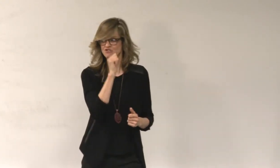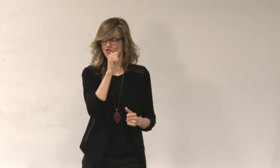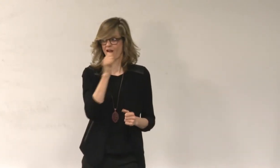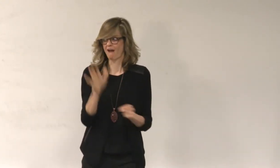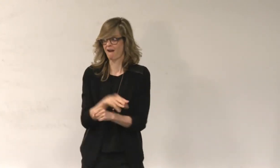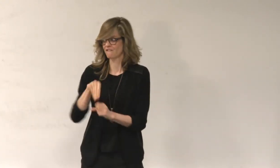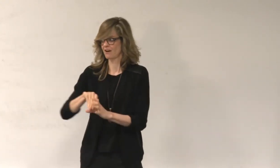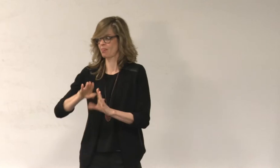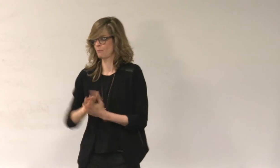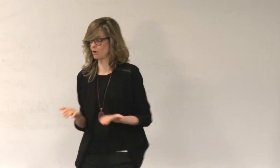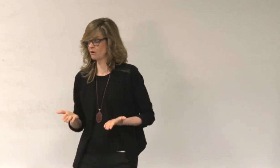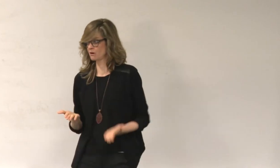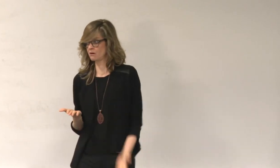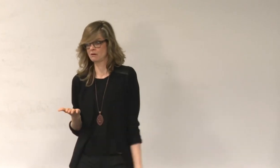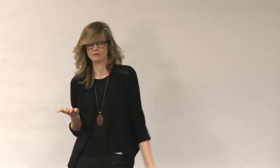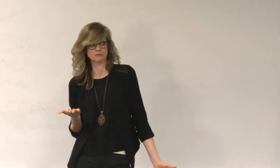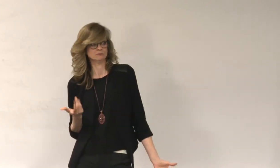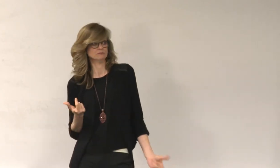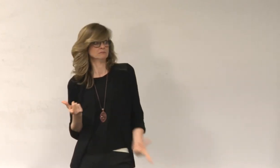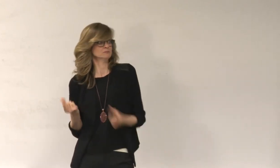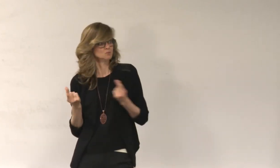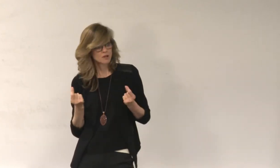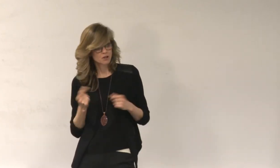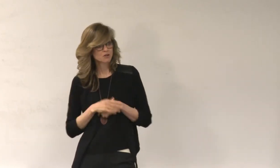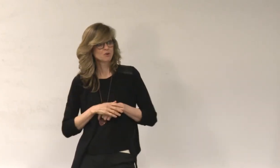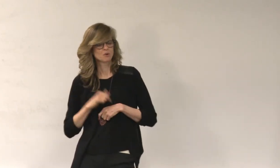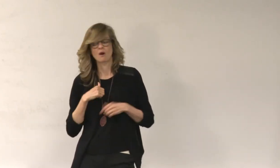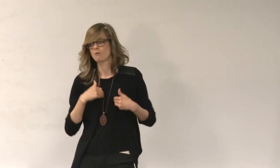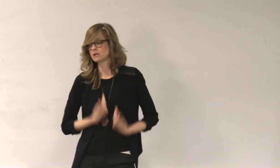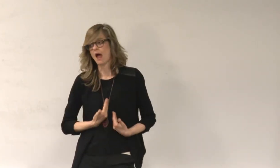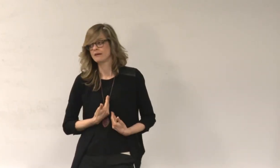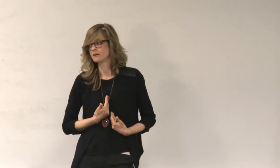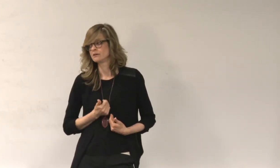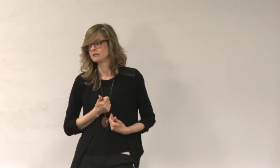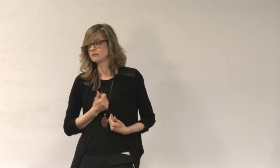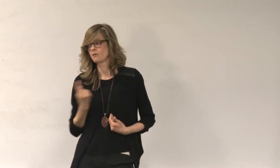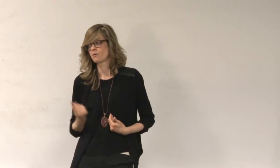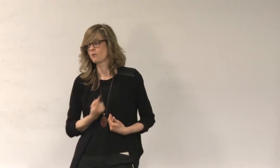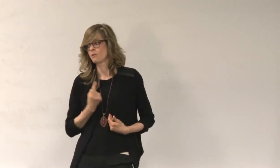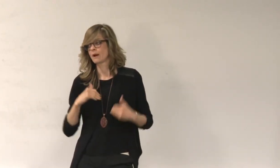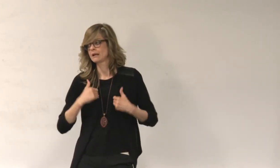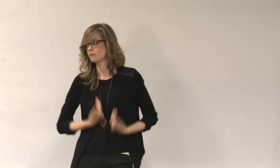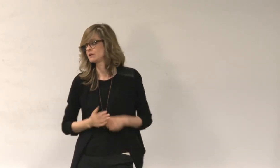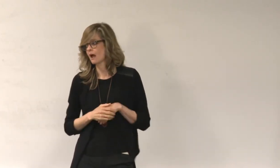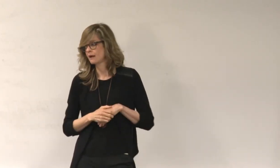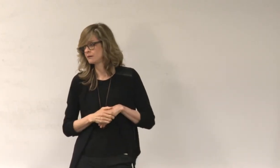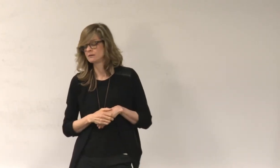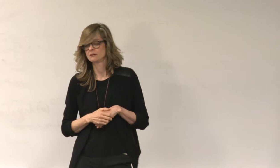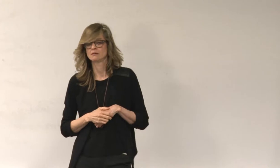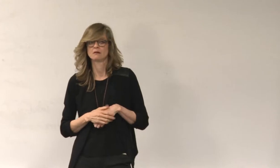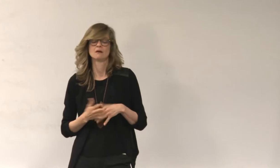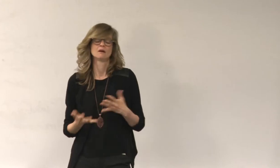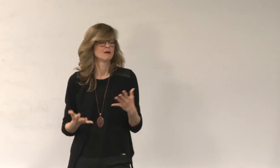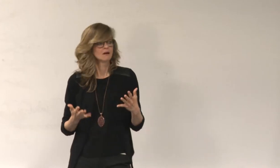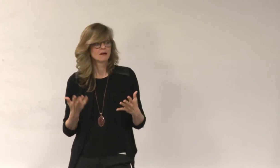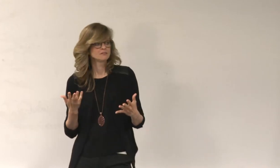WITH LARGE CLASSES AND LARGE NUMBERS OF STUDENTS, AND SO, IT WASN'T AS EASY FOR ME TO LIPREAD. I WAS ALWAYS TIRED BECAUSE I HAD TO STRUGGLE